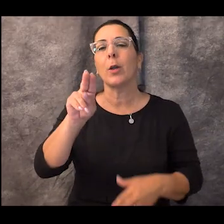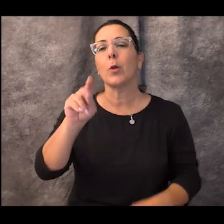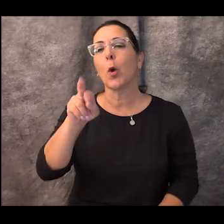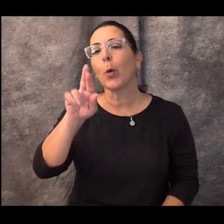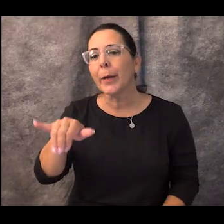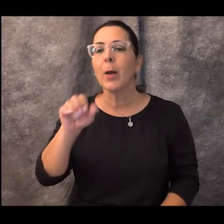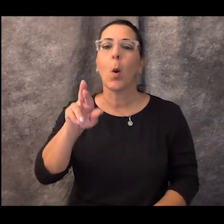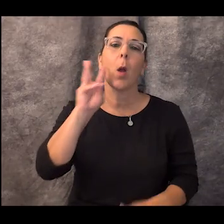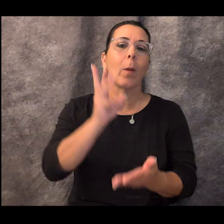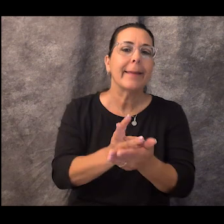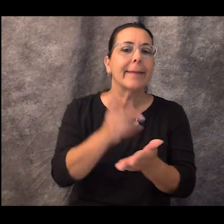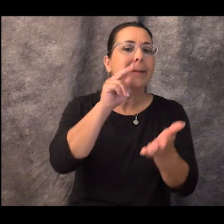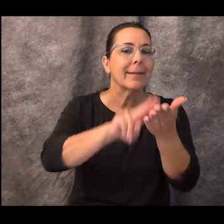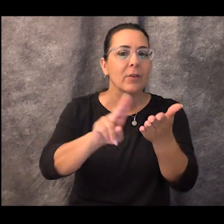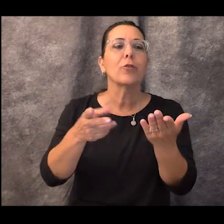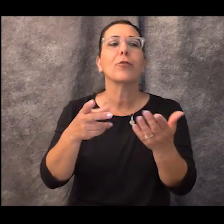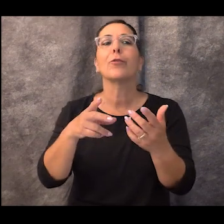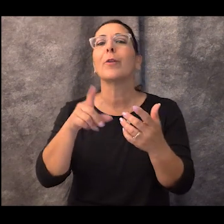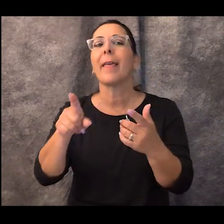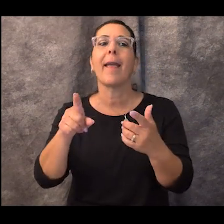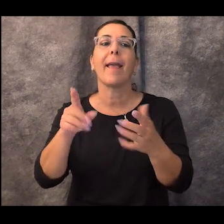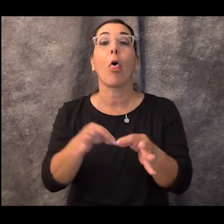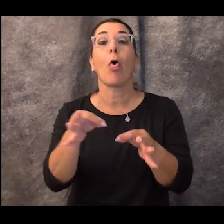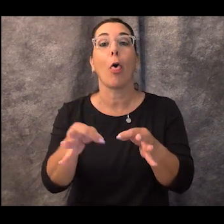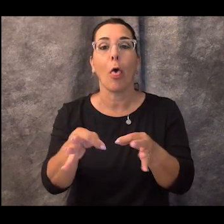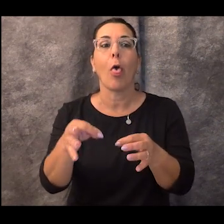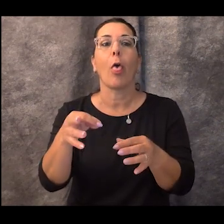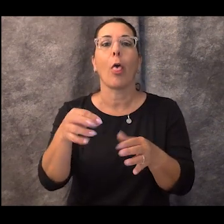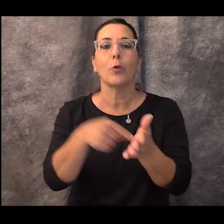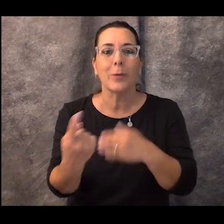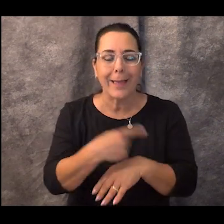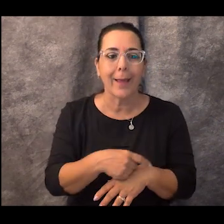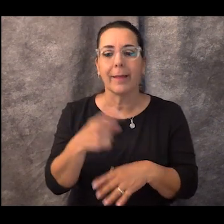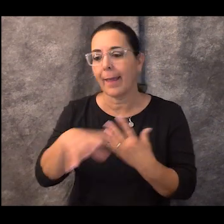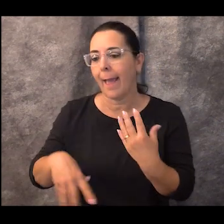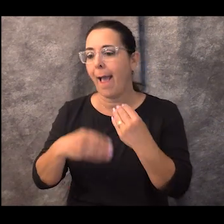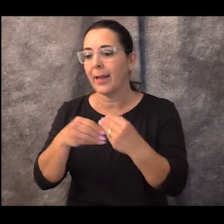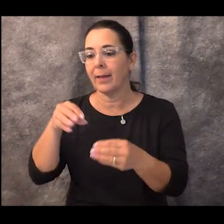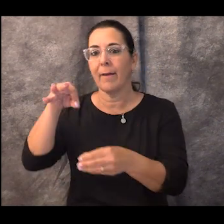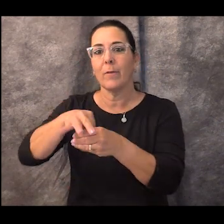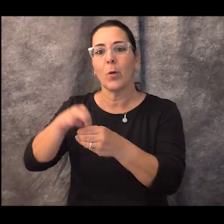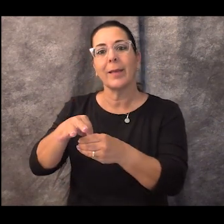They pushed those deadlines back a little bit. They added curbside voting and things like that